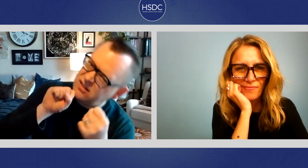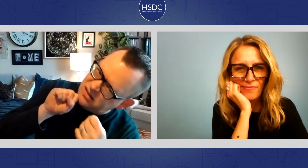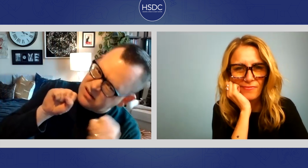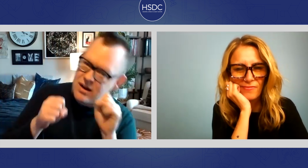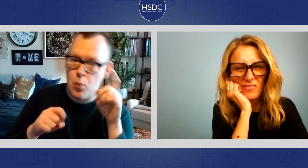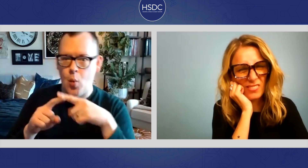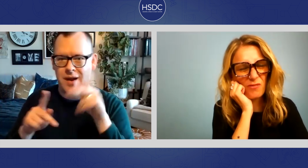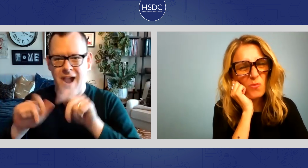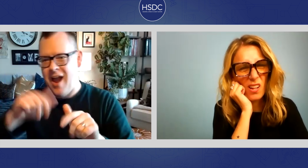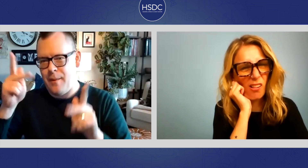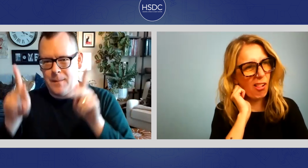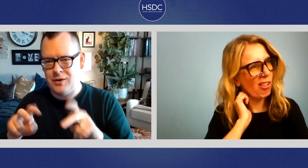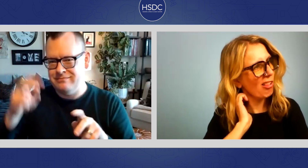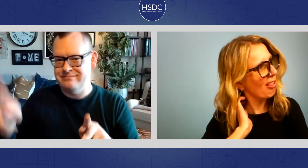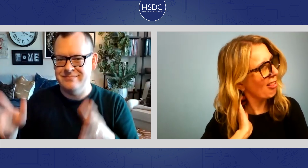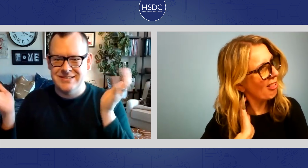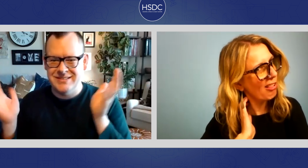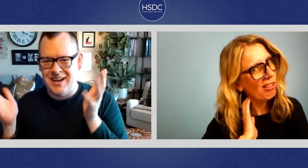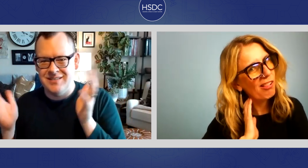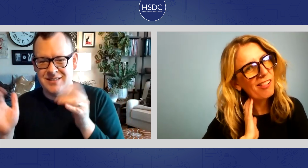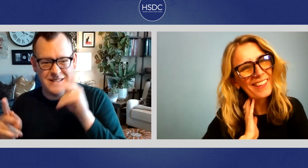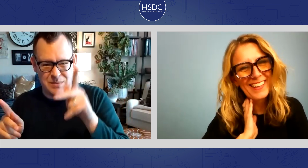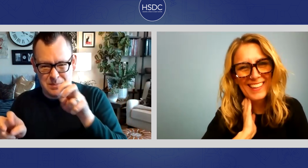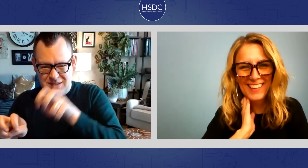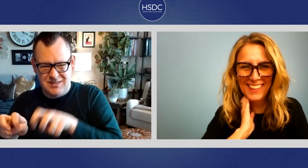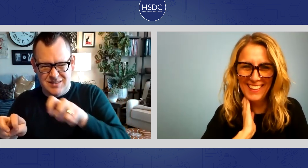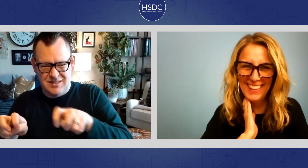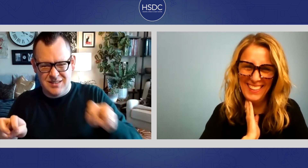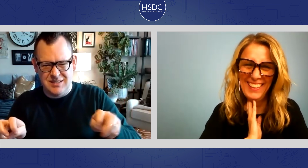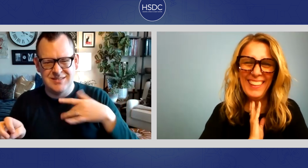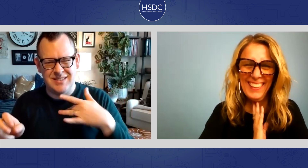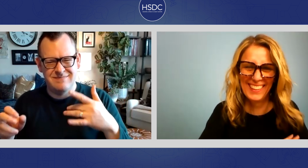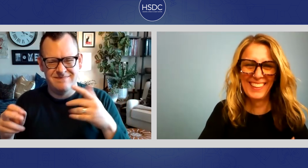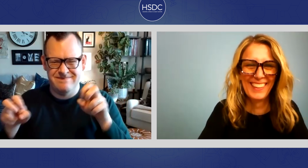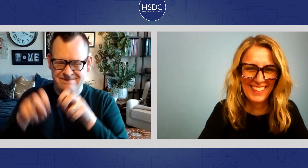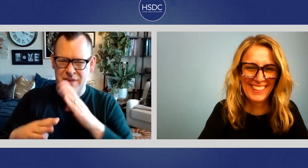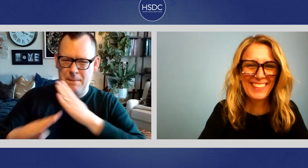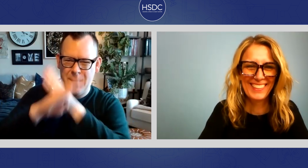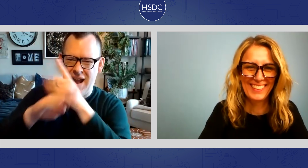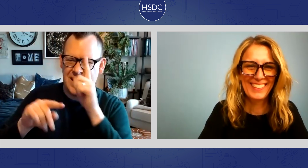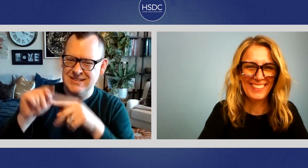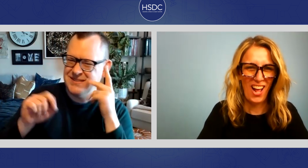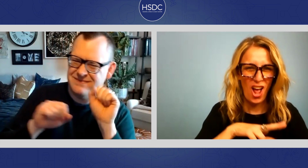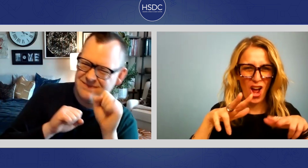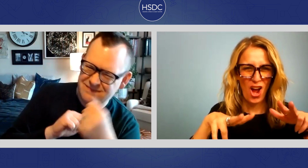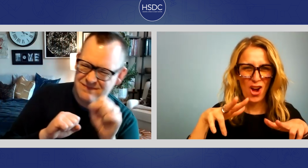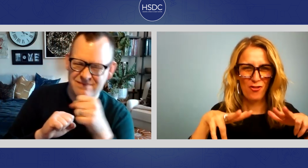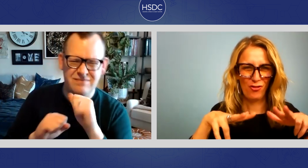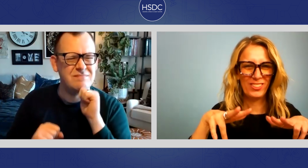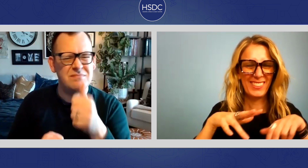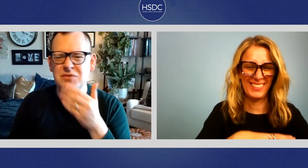necks to see each other so that kind of seating is a barrier to the visual communication.